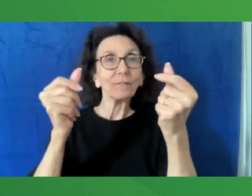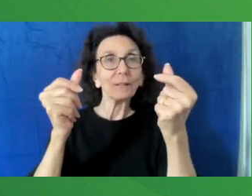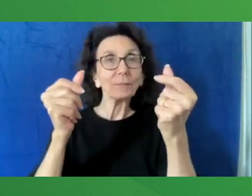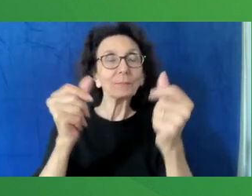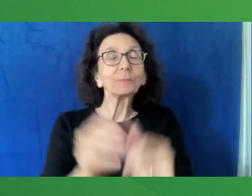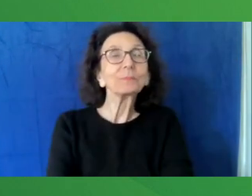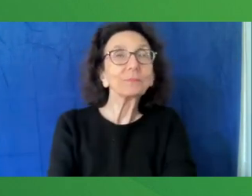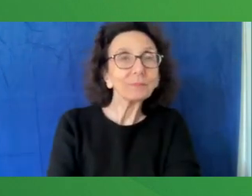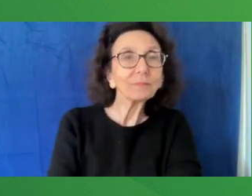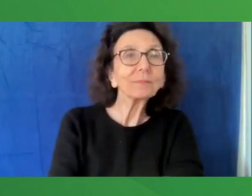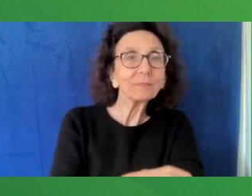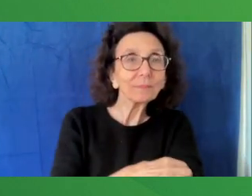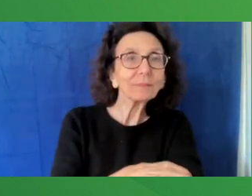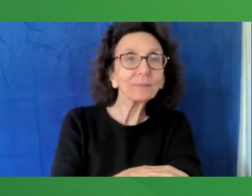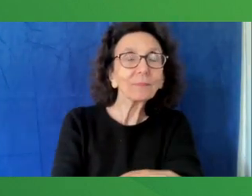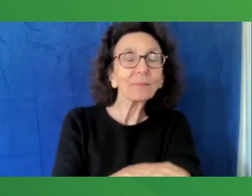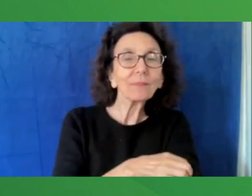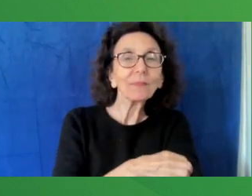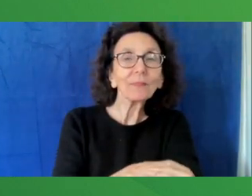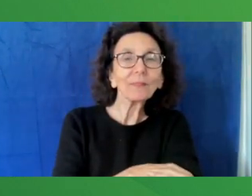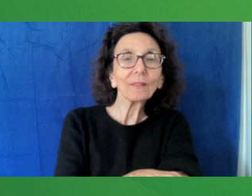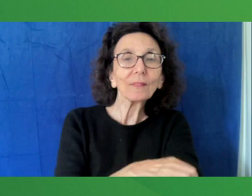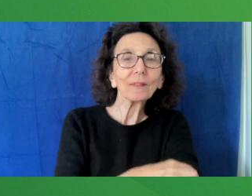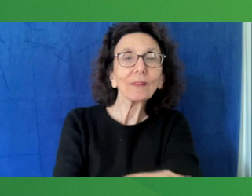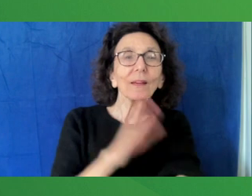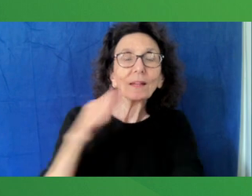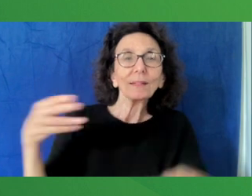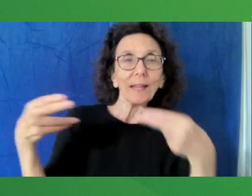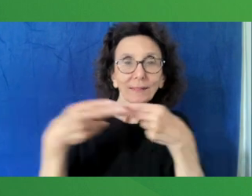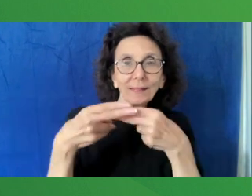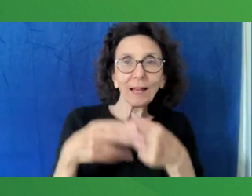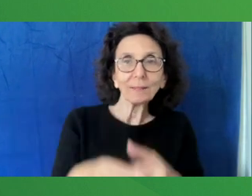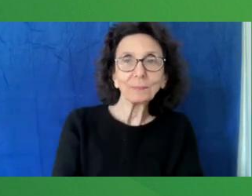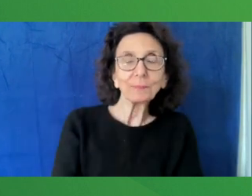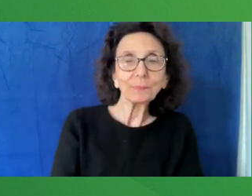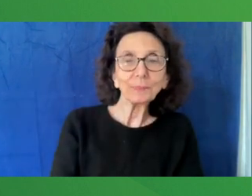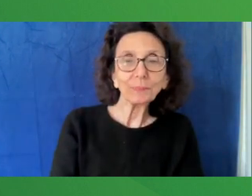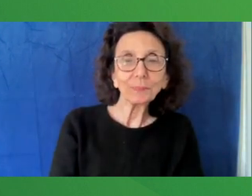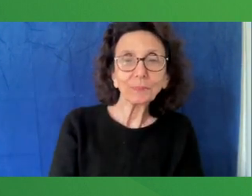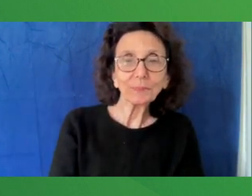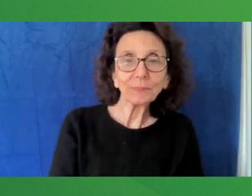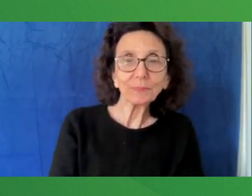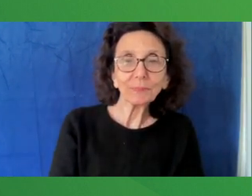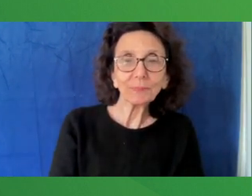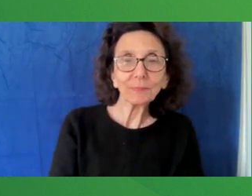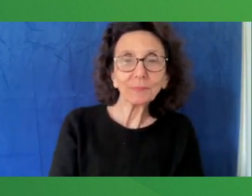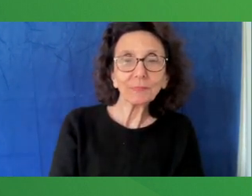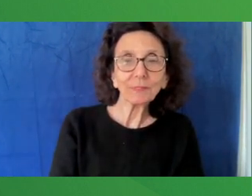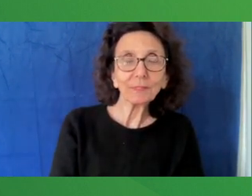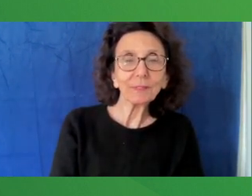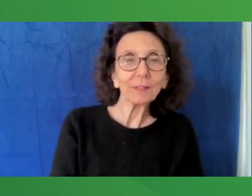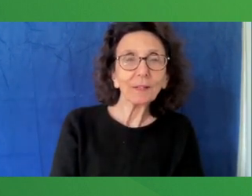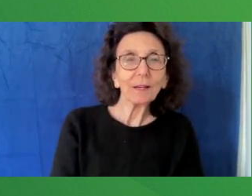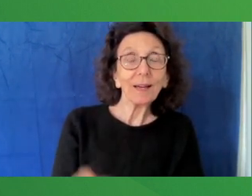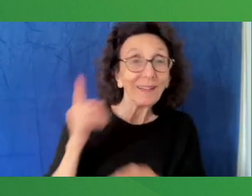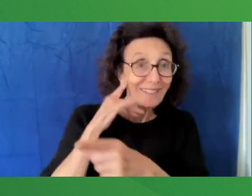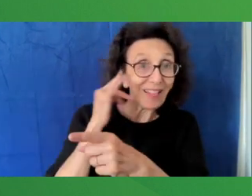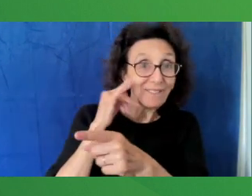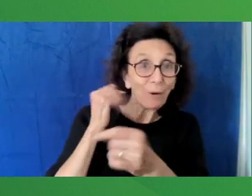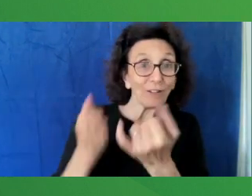So the lesson that we're going to focus on today is about wildfires in California.